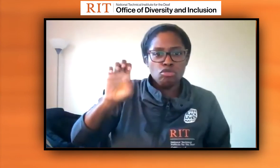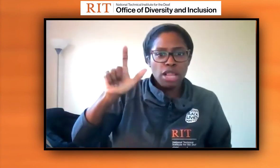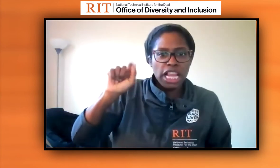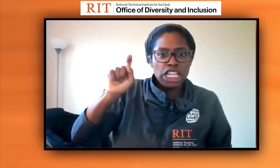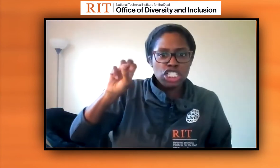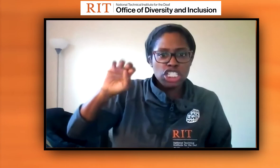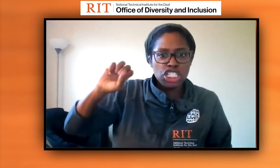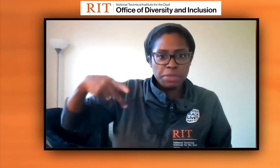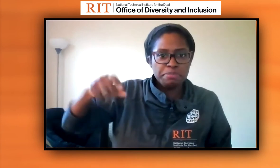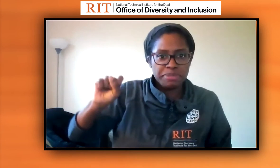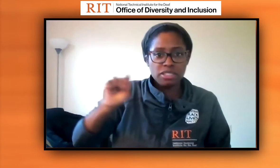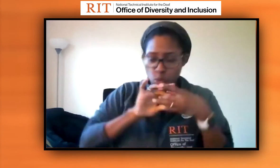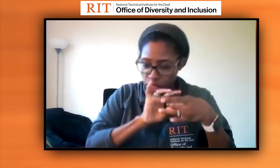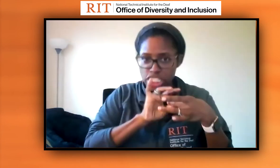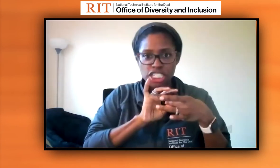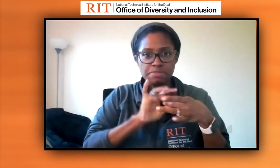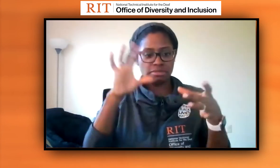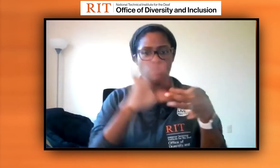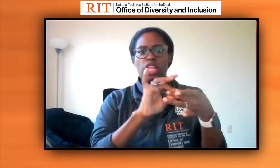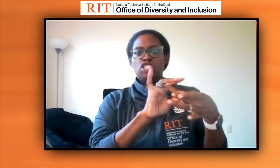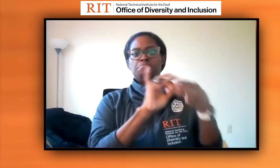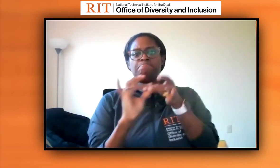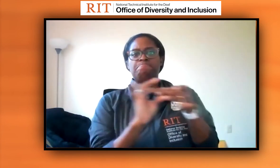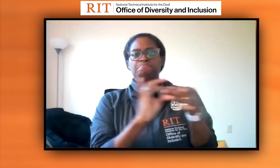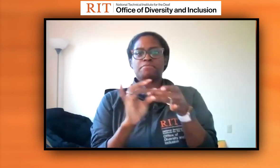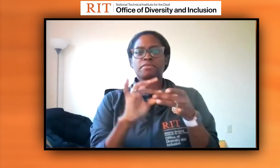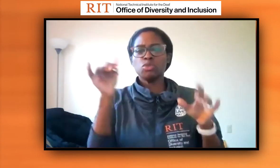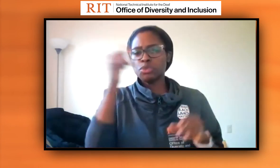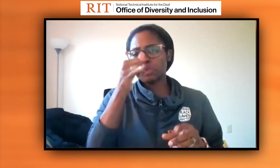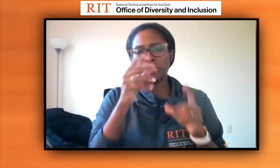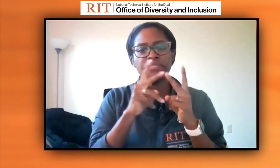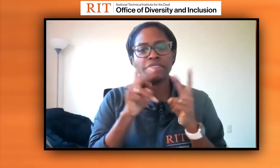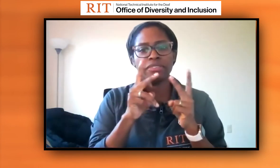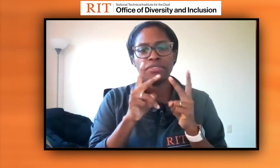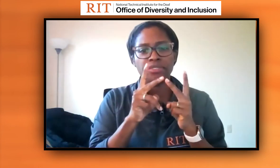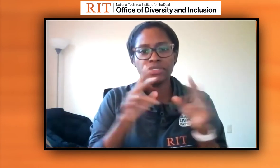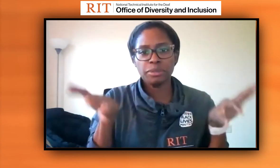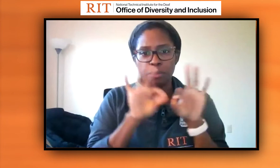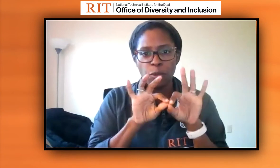How you connect with people and interact is so utterly important, especially